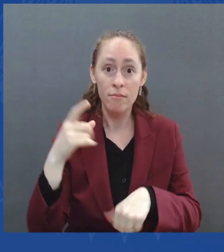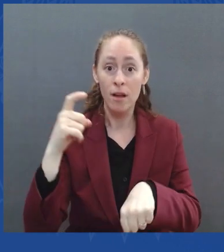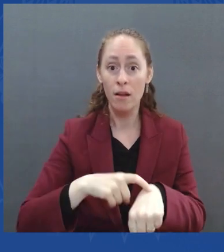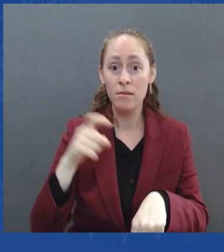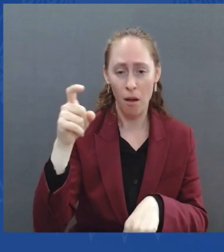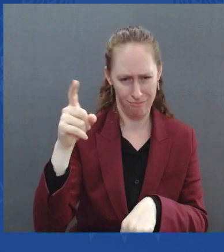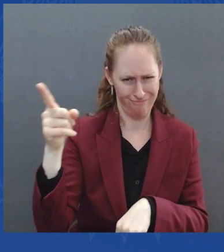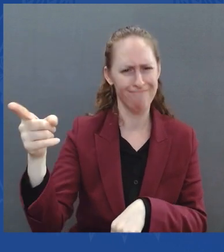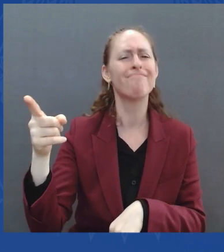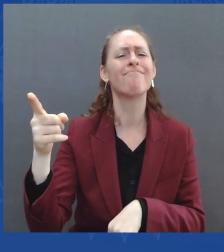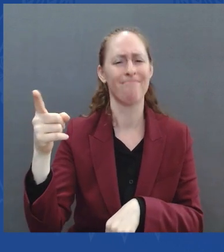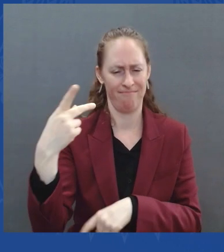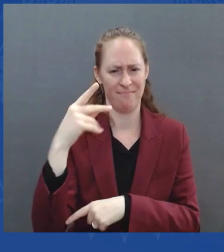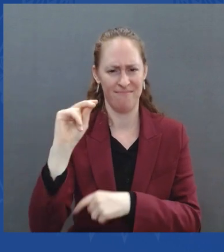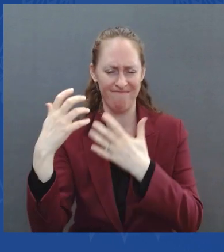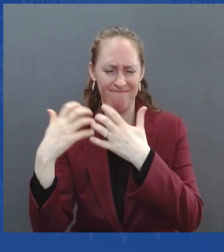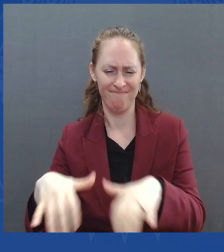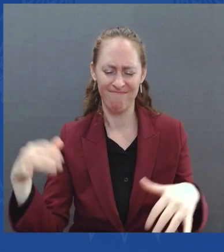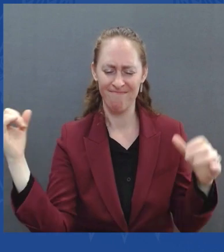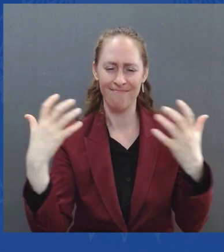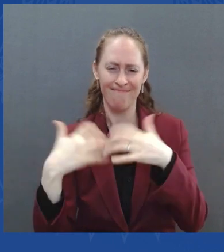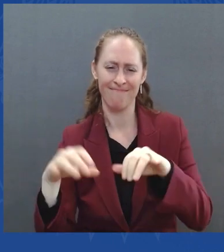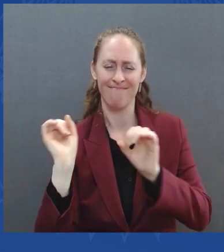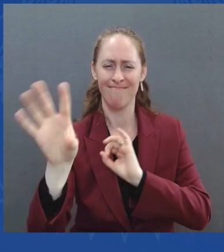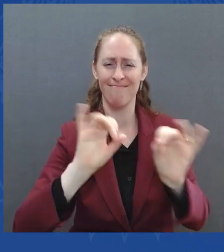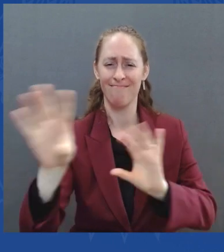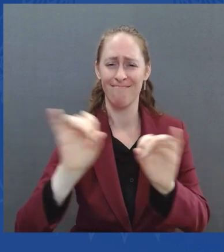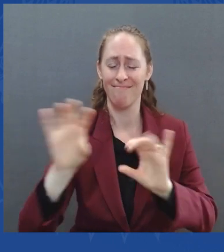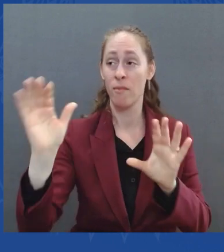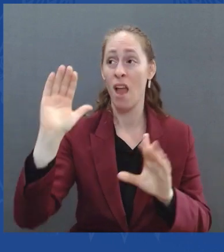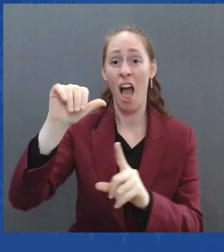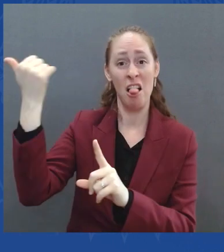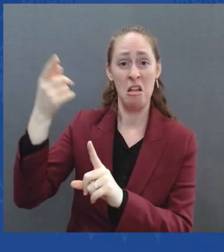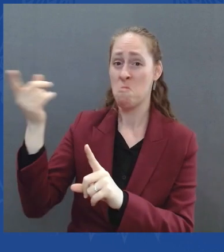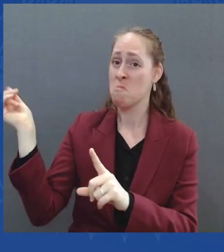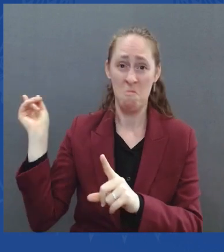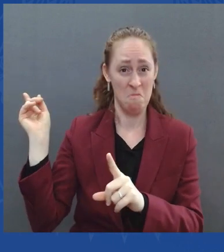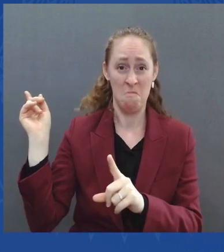more than any other shipper in the world, and they got the gifts to our homes and our loved ones on time.